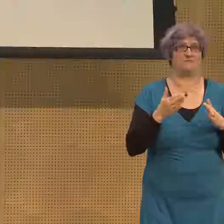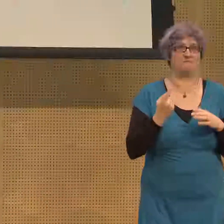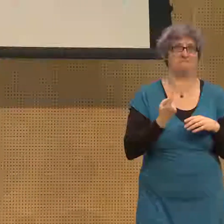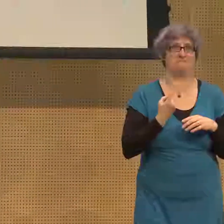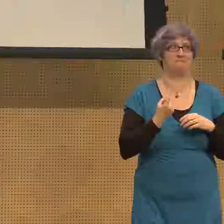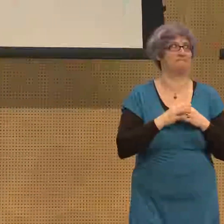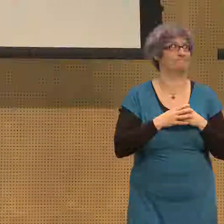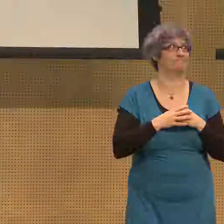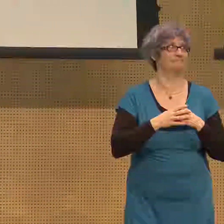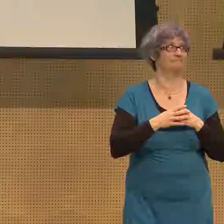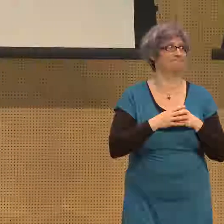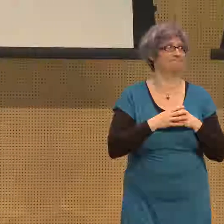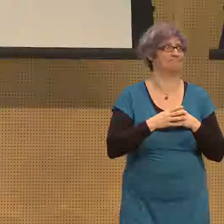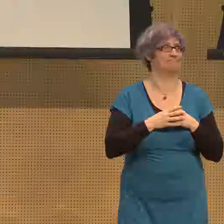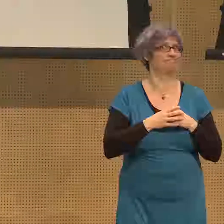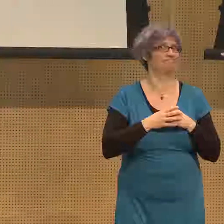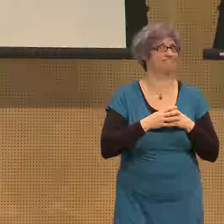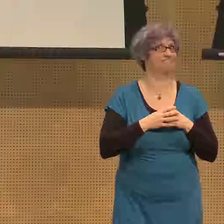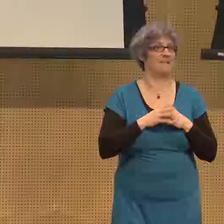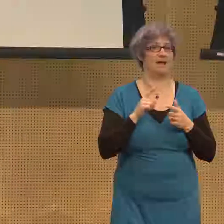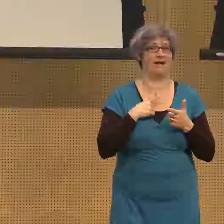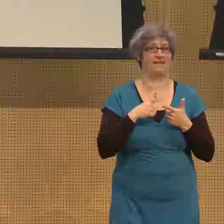I just was sitting in my room alone.